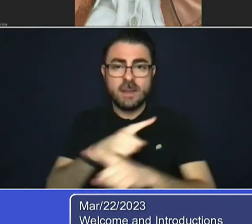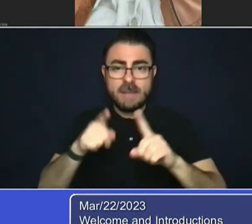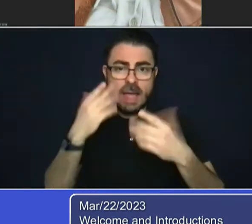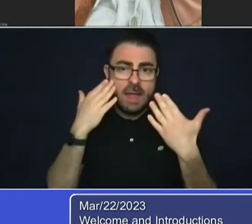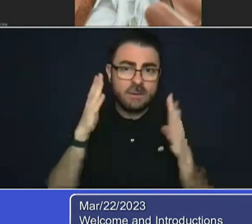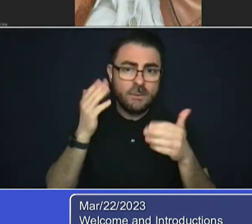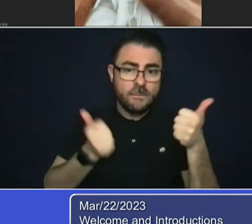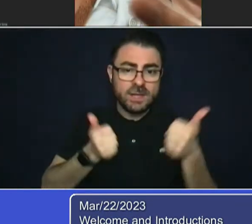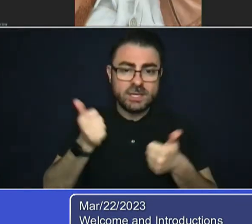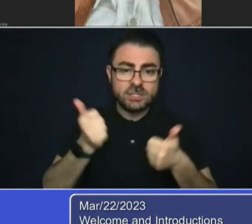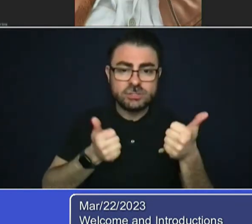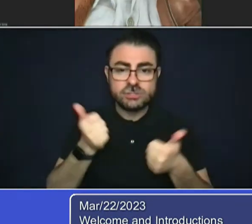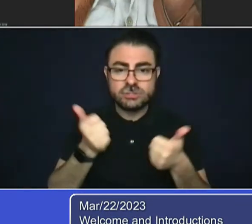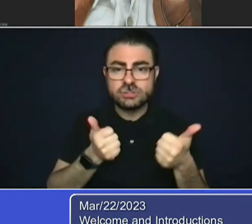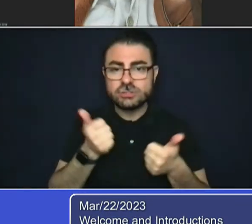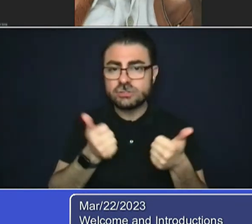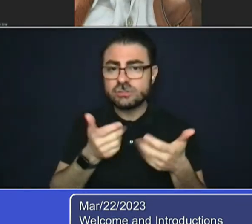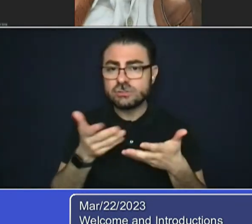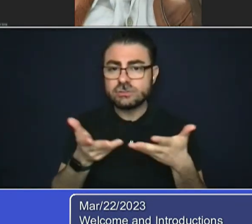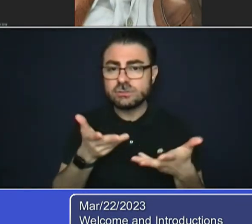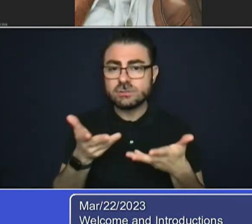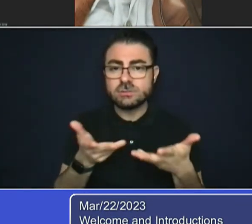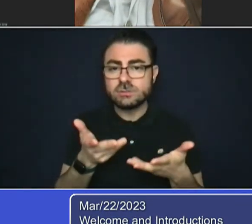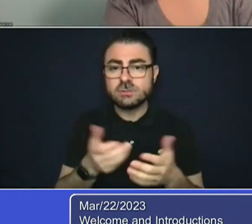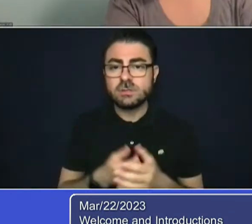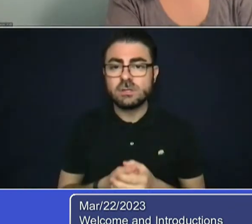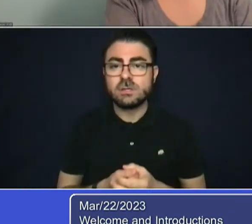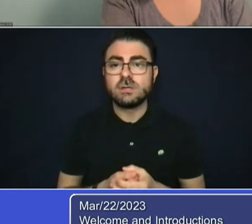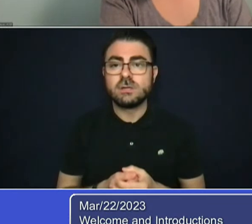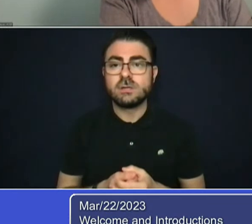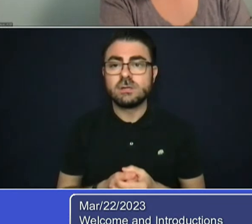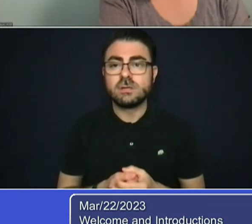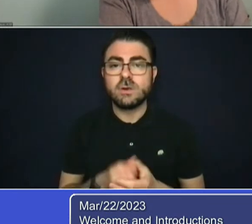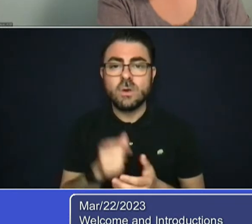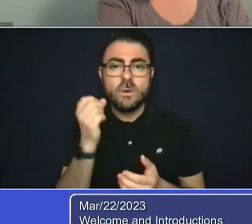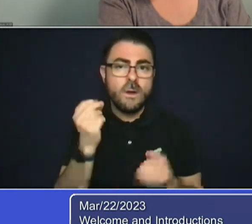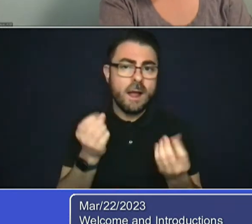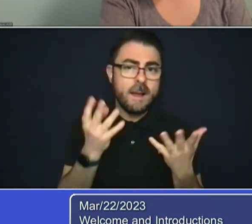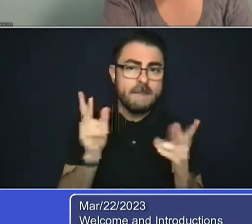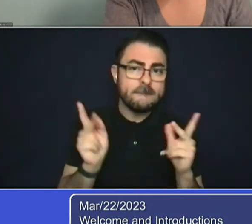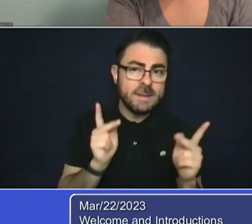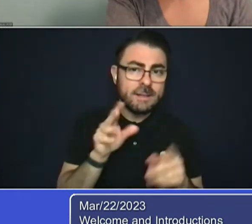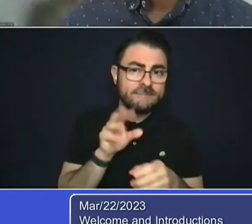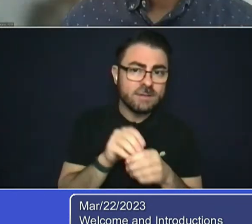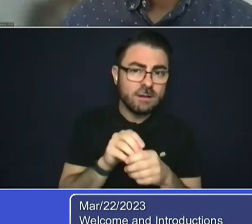BACK. I CHOSE CLEAN ENERGY, BUT I